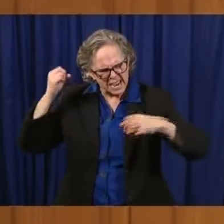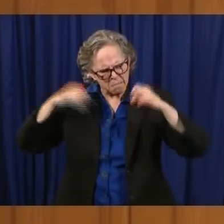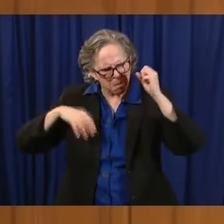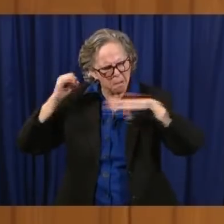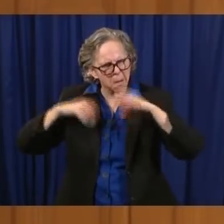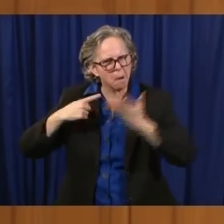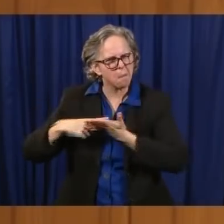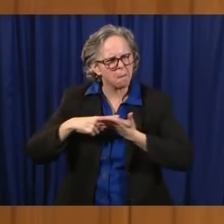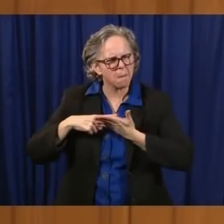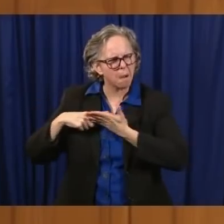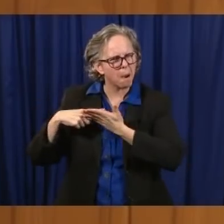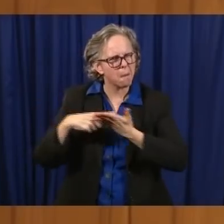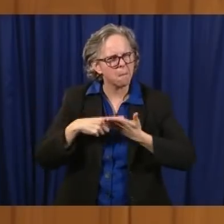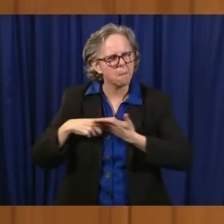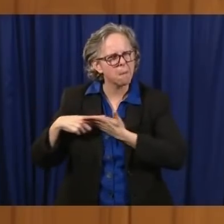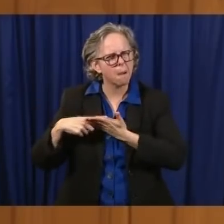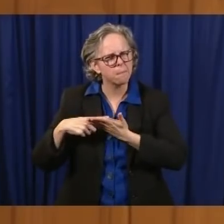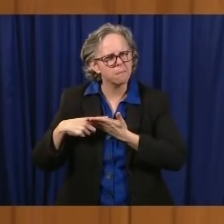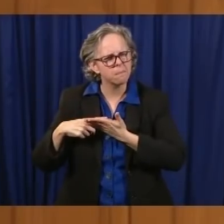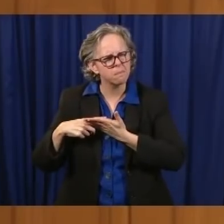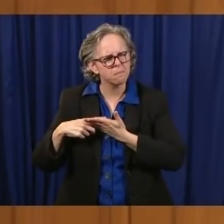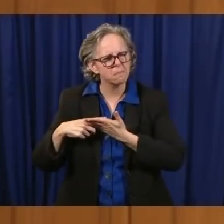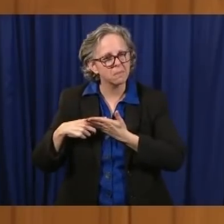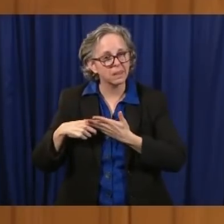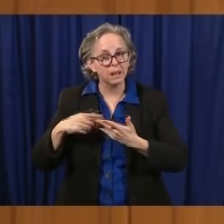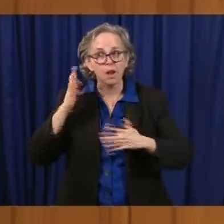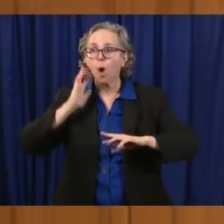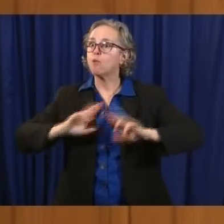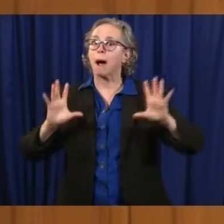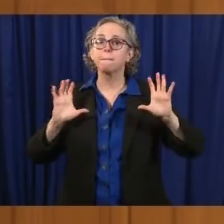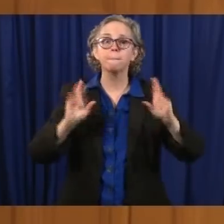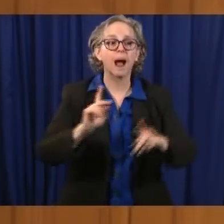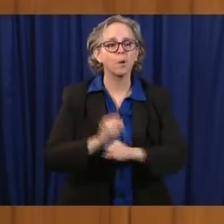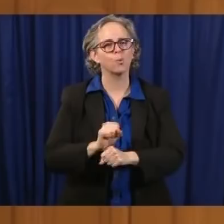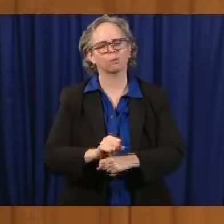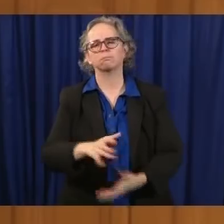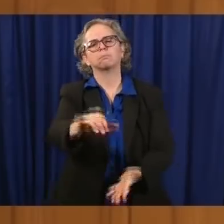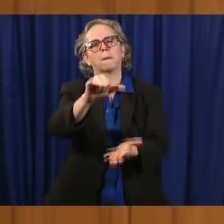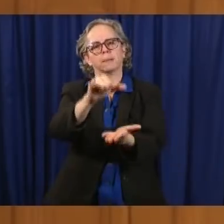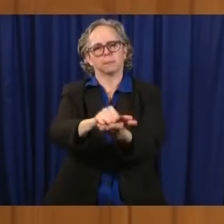BEEN FOR WEEKS, ON WHAT THIS LOOKS LIKE WE KNOW IT IS A LONG